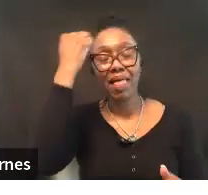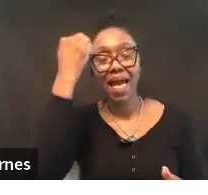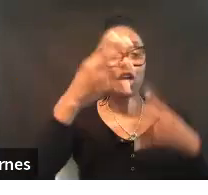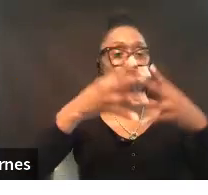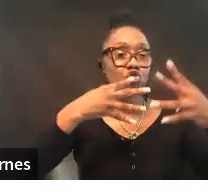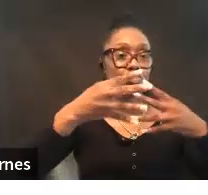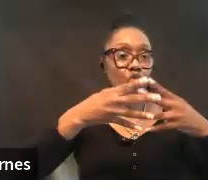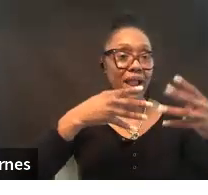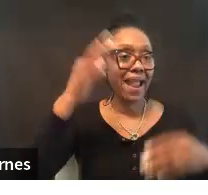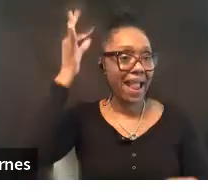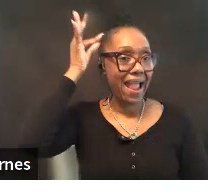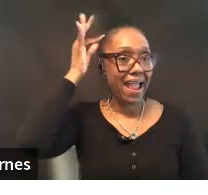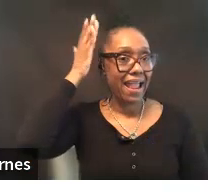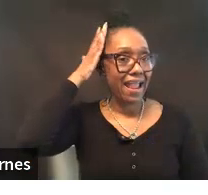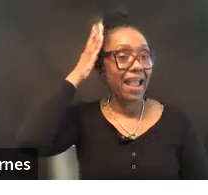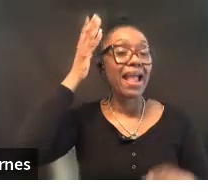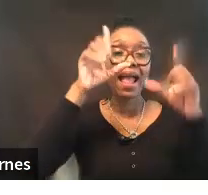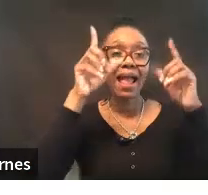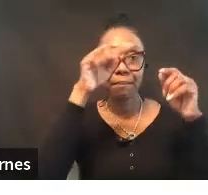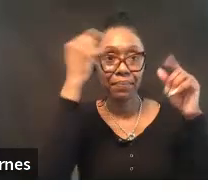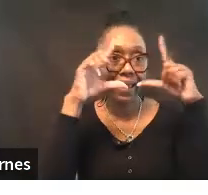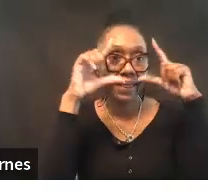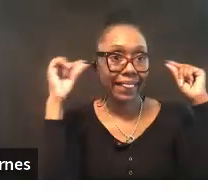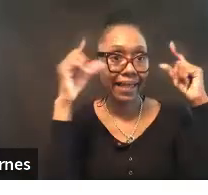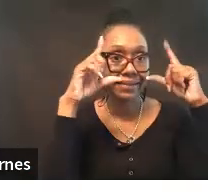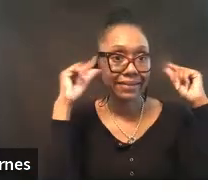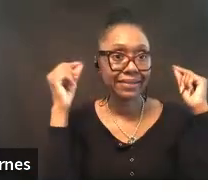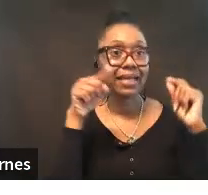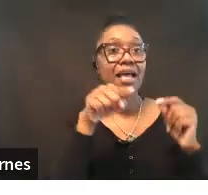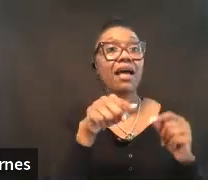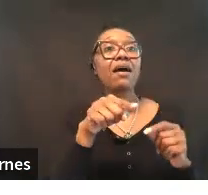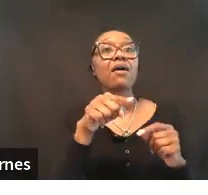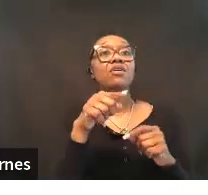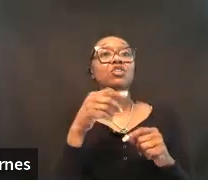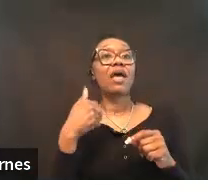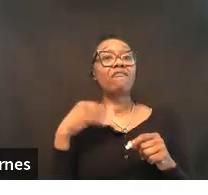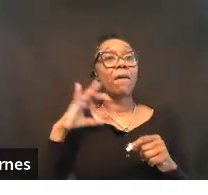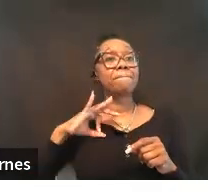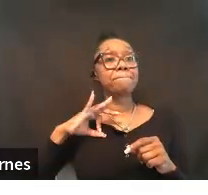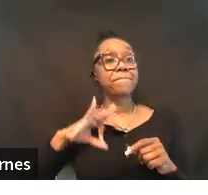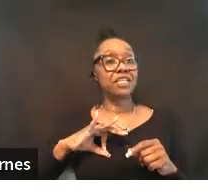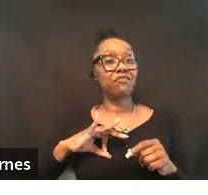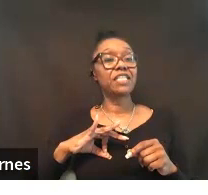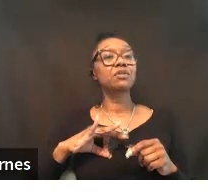Now, as Les mentioned, we will be discussing the 2 benefits program. Distributed by self security.